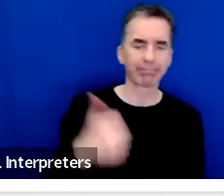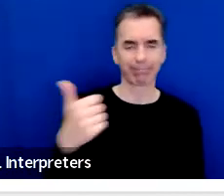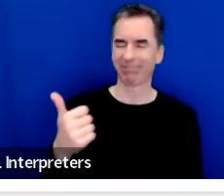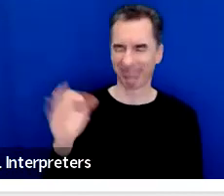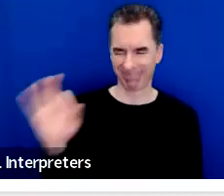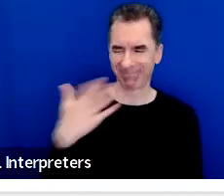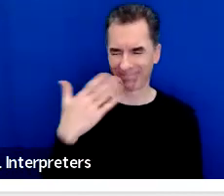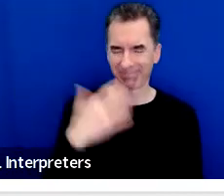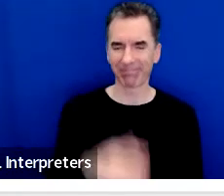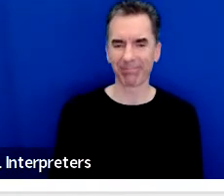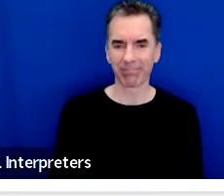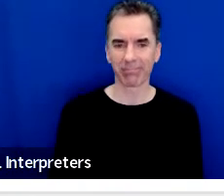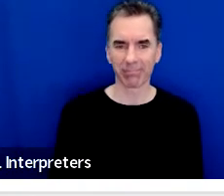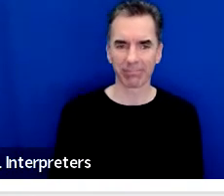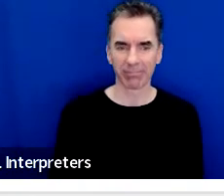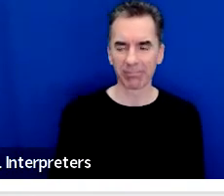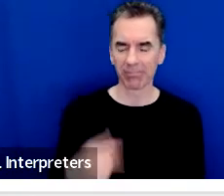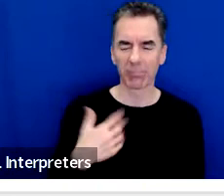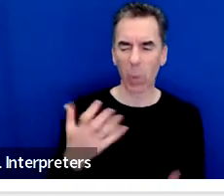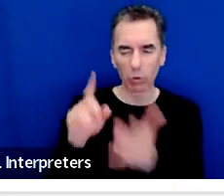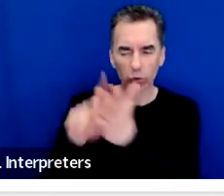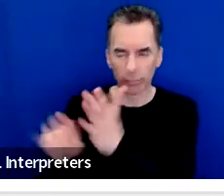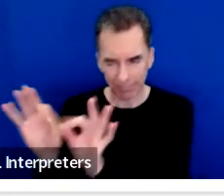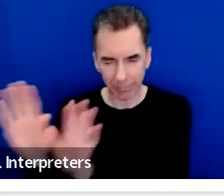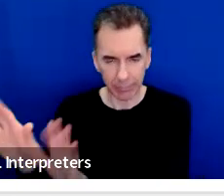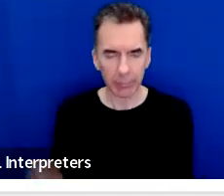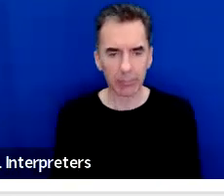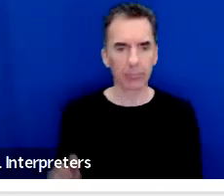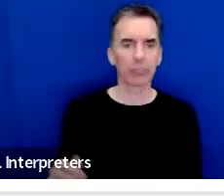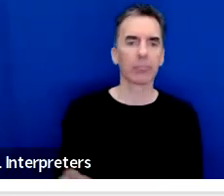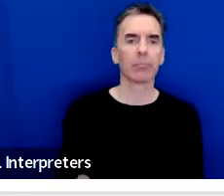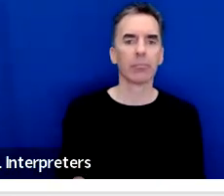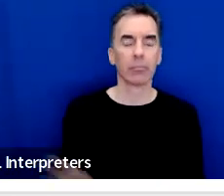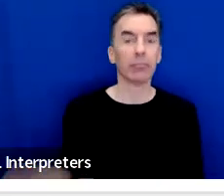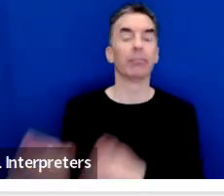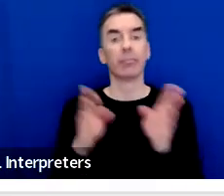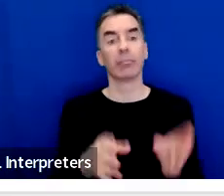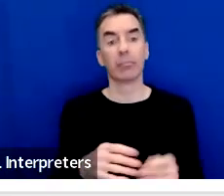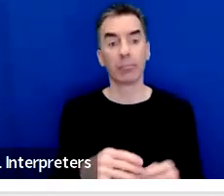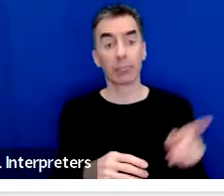Yeah, I definitely would like to follow up on that. So going from there, you can search through your annotations